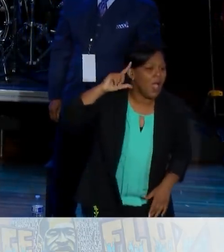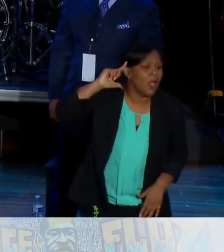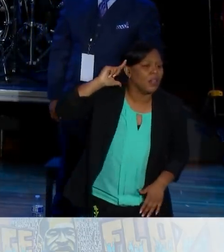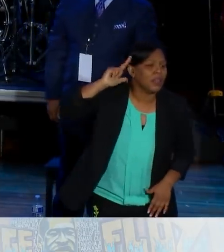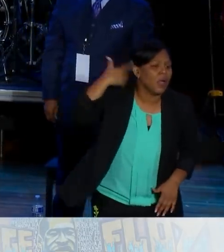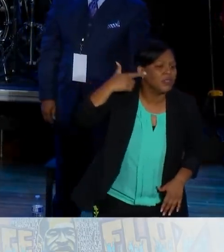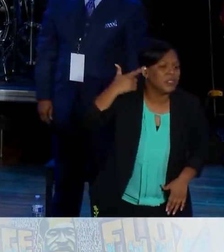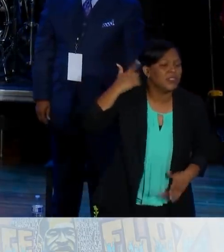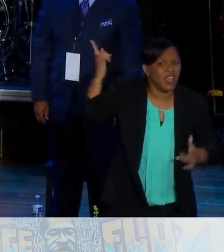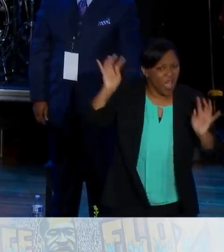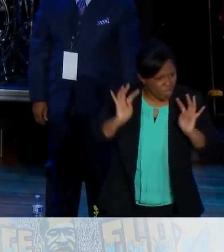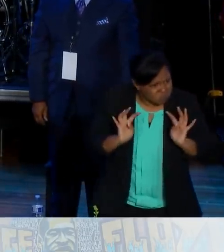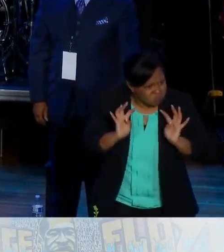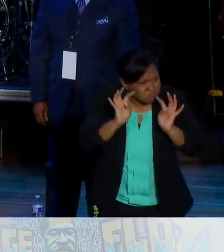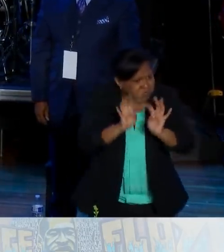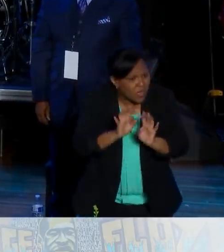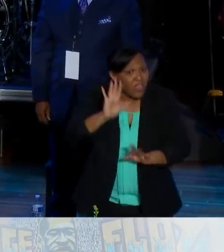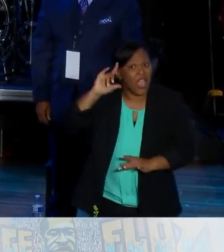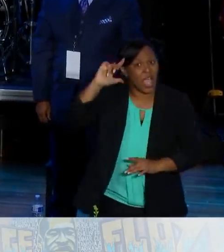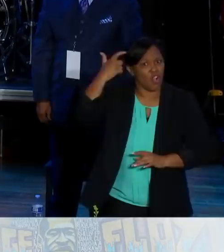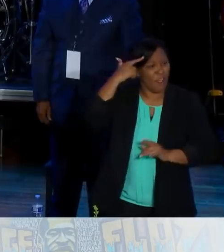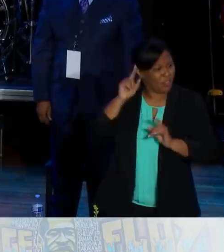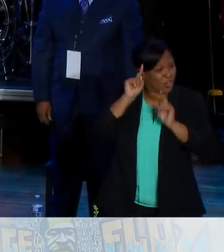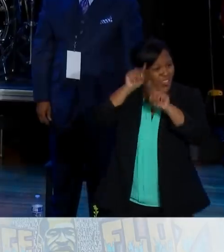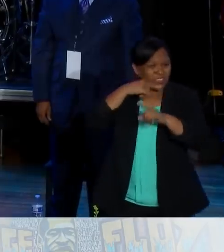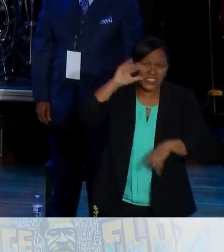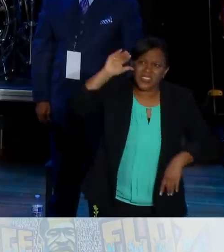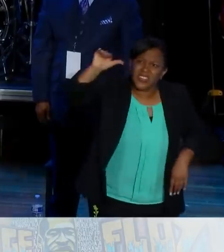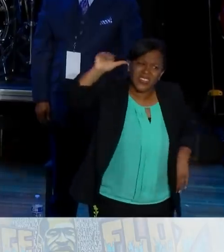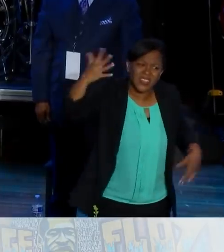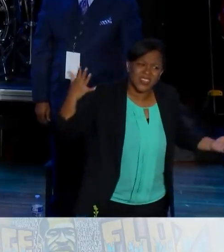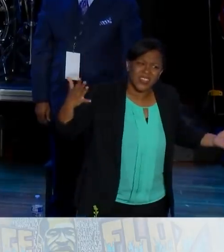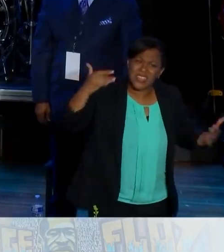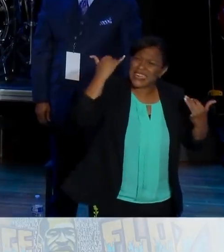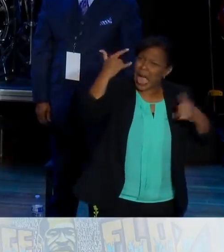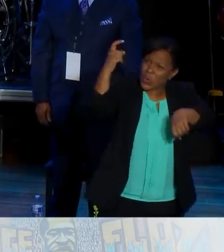WHEN THEY WENT IN FRONT OF THE PARLIAMENT IN LONDON, ENGLAND